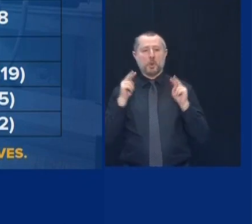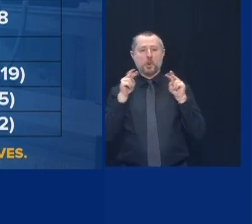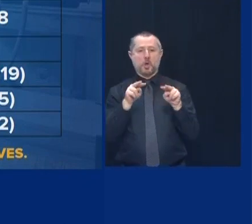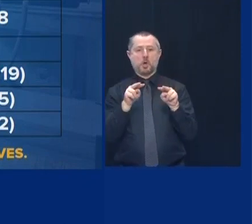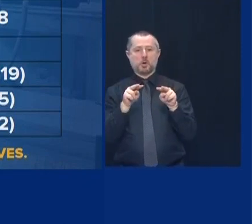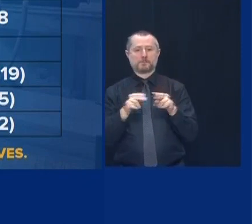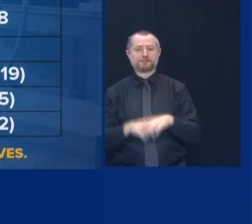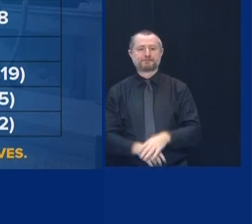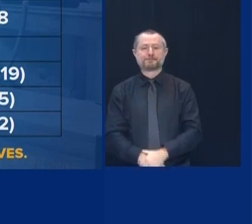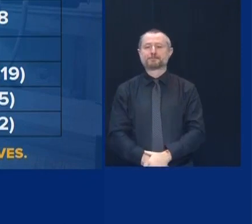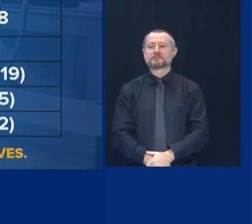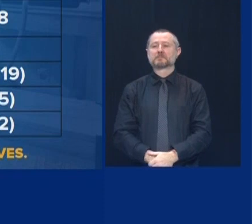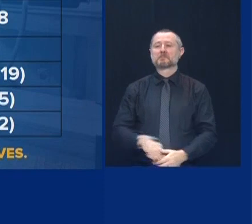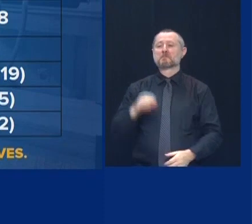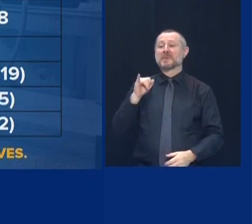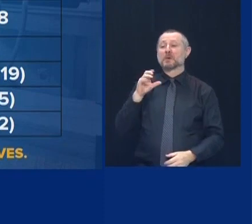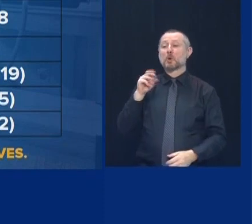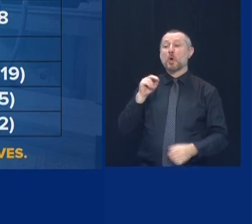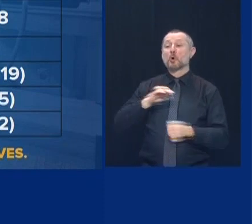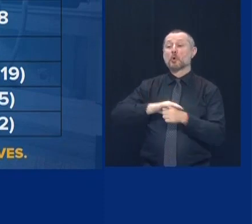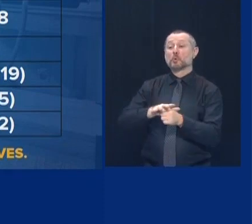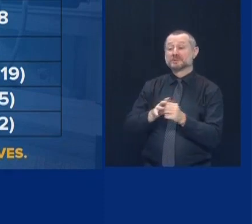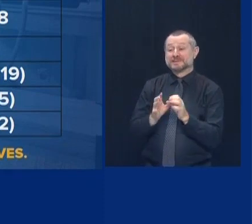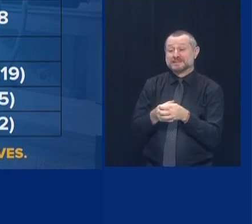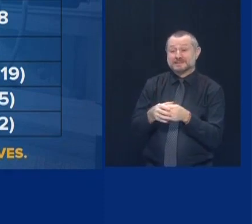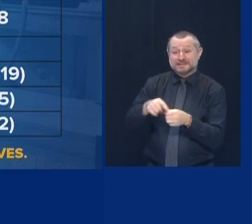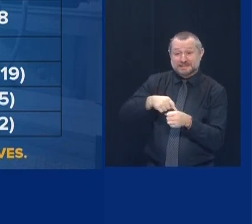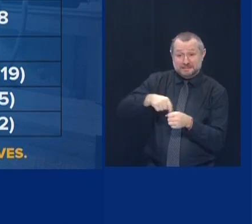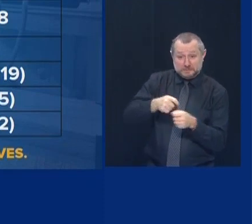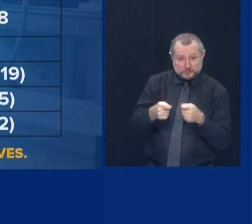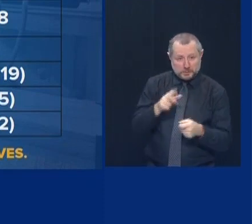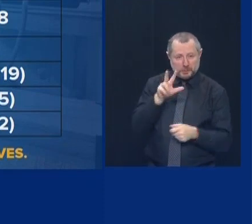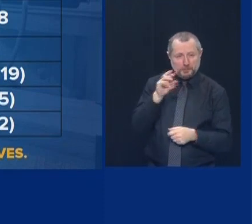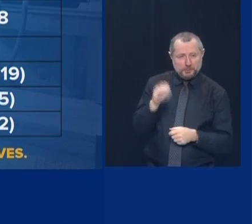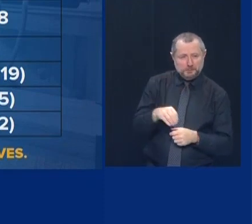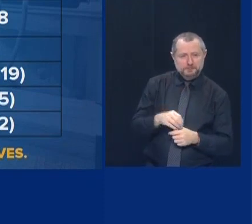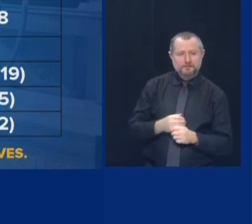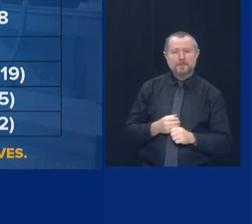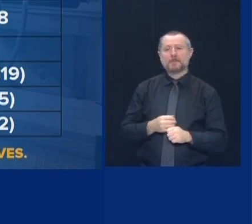HIT CRITICAL MASS WITH THE wO/ YOU CAN'T TAKE SIX MONTHS OF